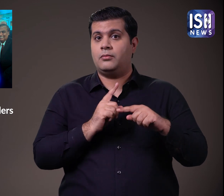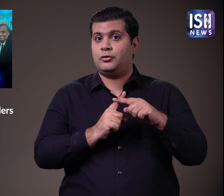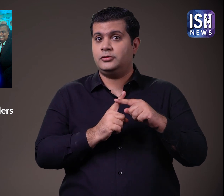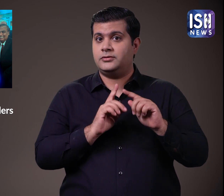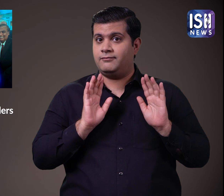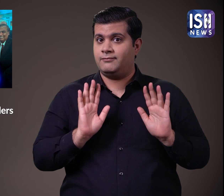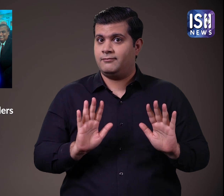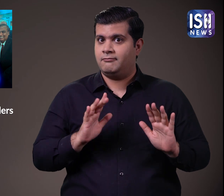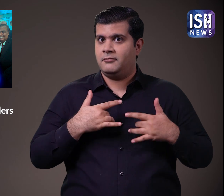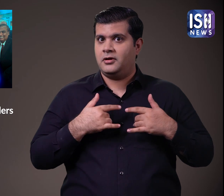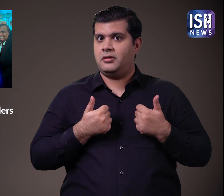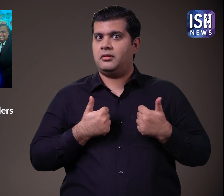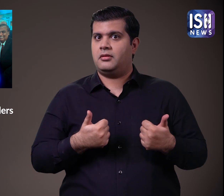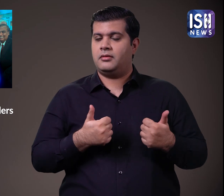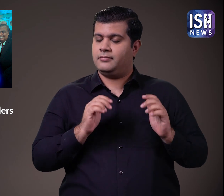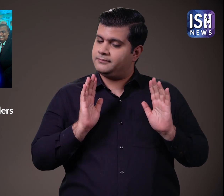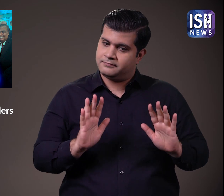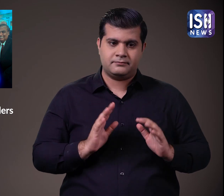This is a positive move.